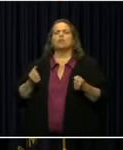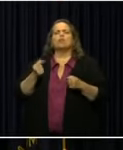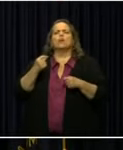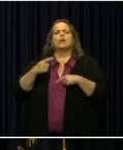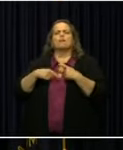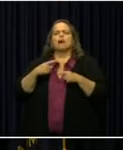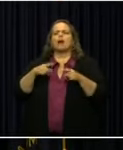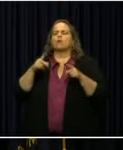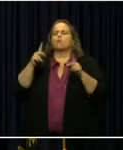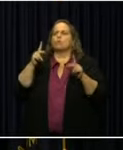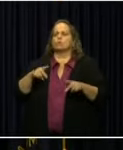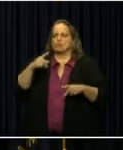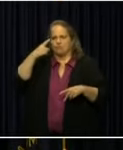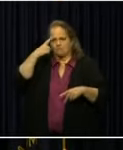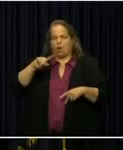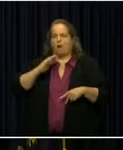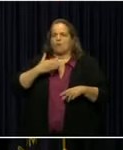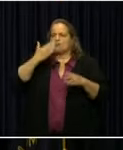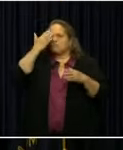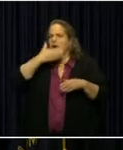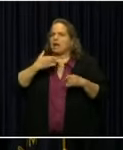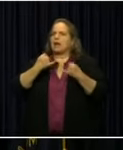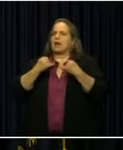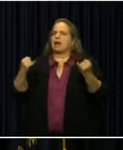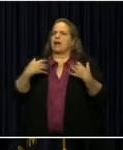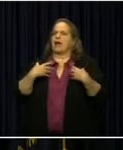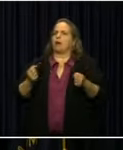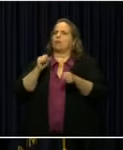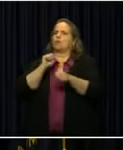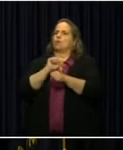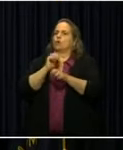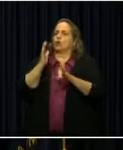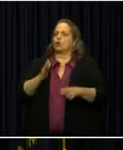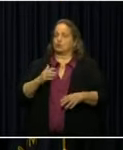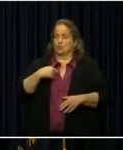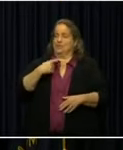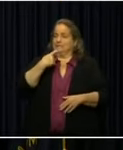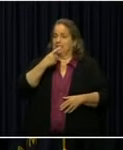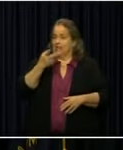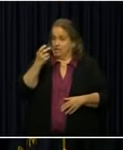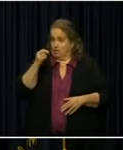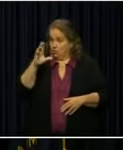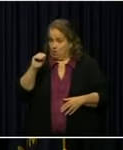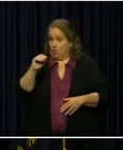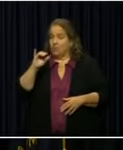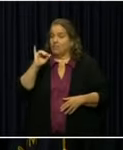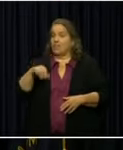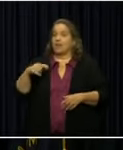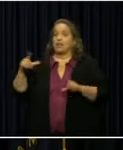KNOW HOW SPECIAL WHAT THEY ARE DOING TRULY IS AND THAT WE CARE SO MUCH ABOUT THEM.